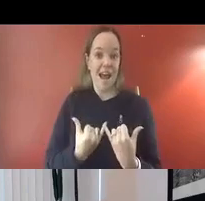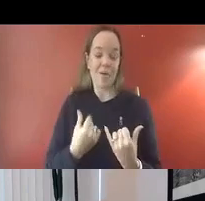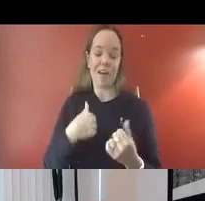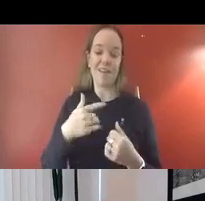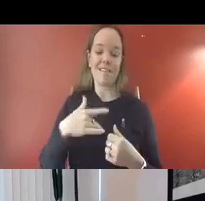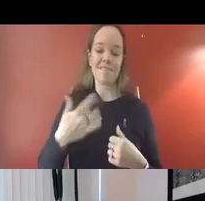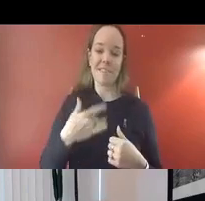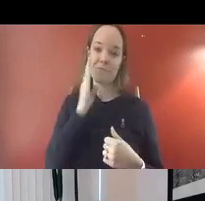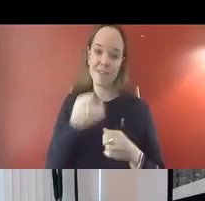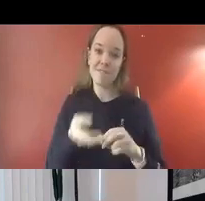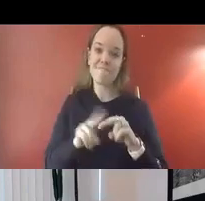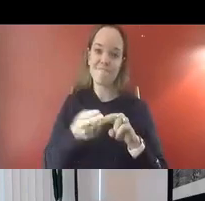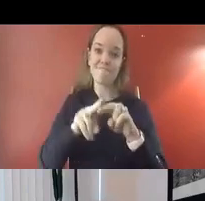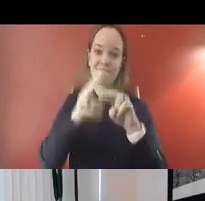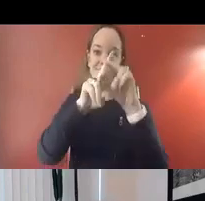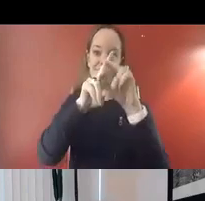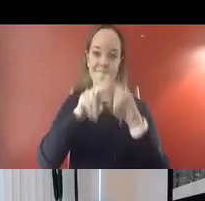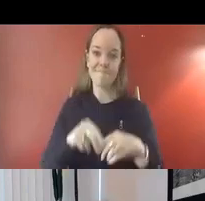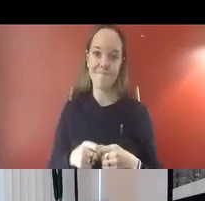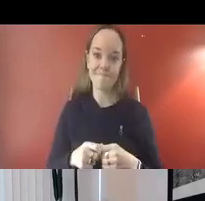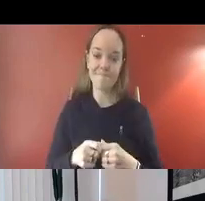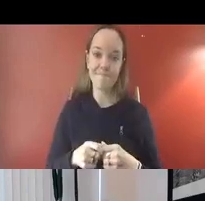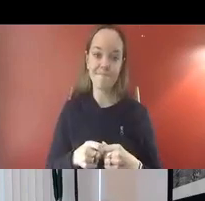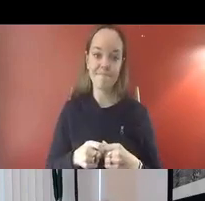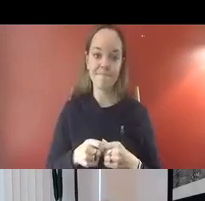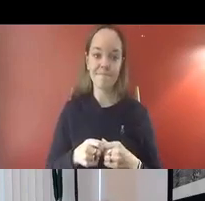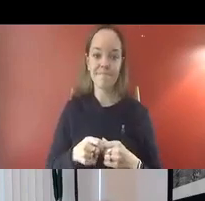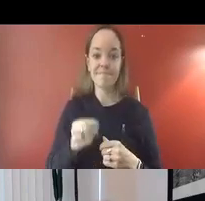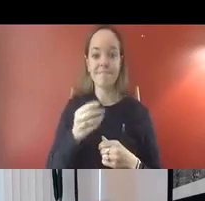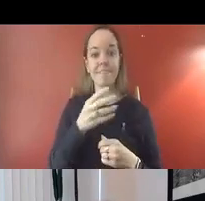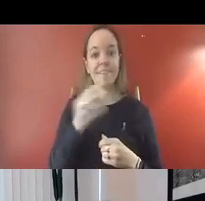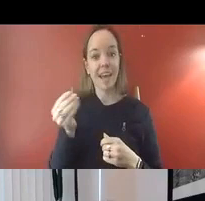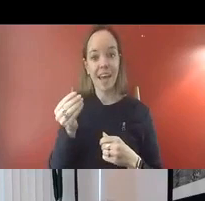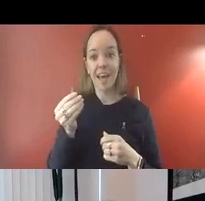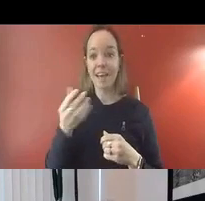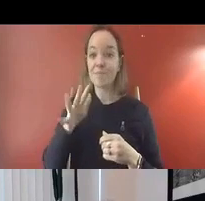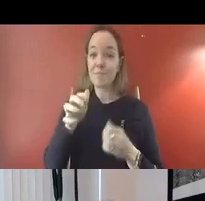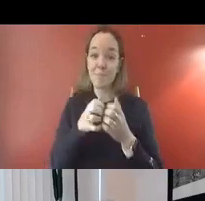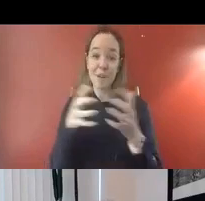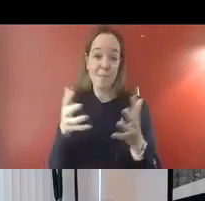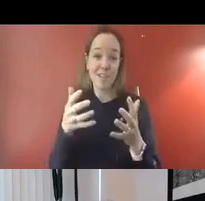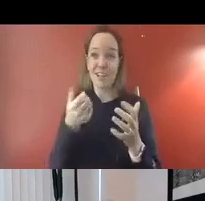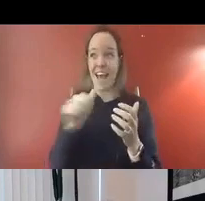and months. And then pretty much anything is going to be confounded over the weeks else or any other emotion you guys can and months. And then pretty much anything think of, which I'm sure this group can else or any other emotion you guys can